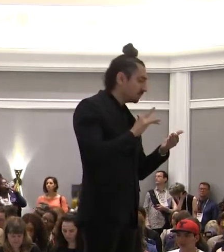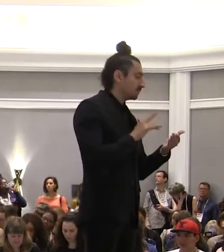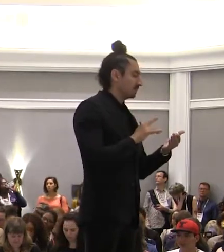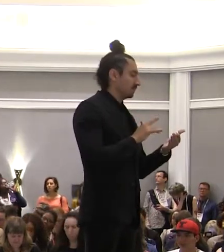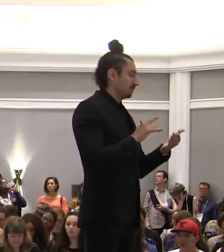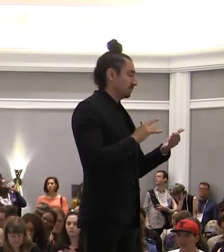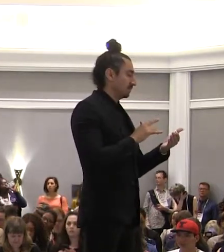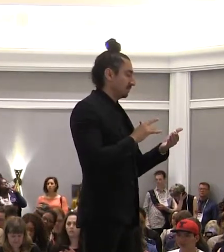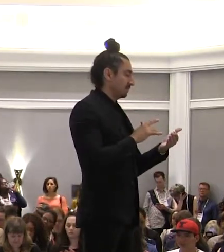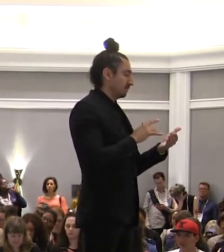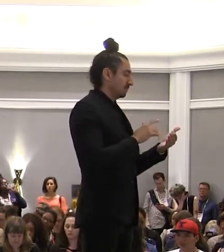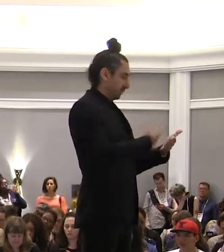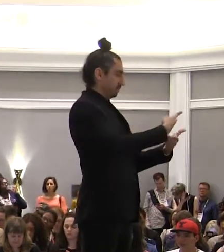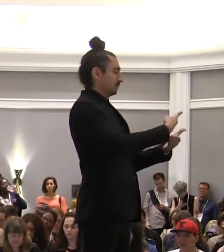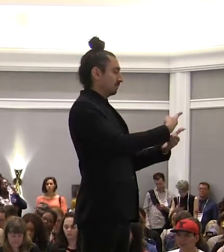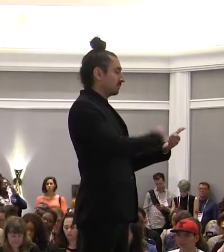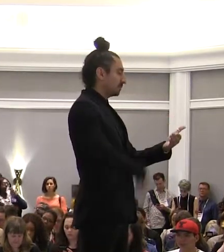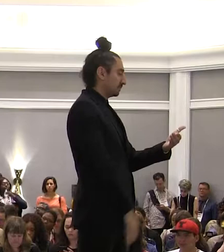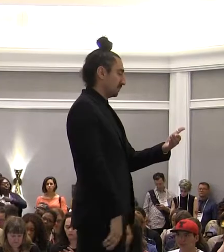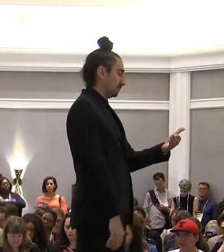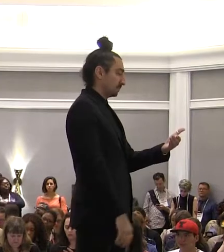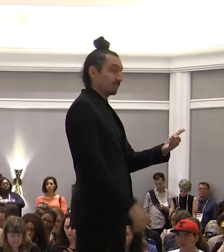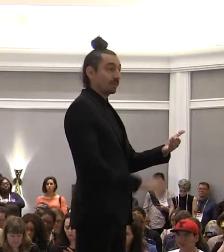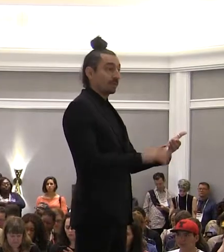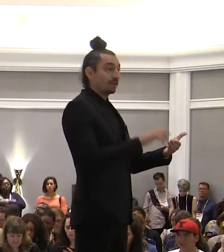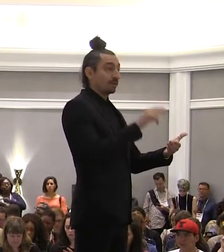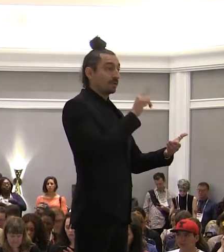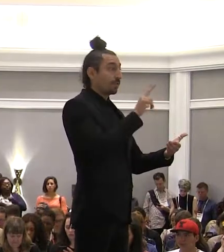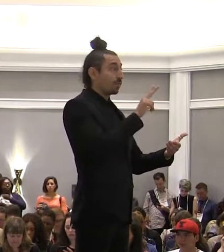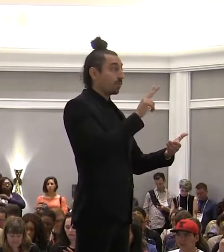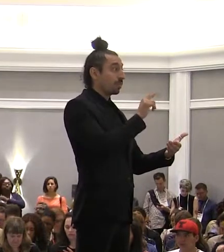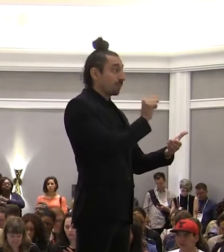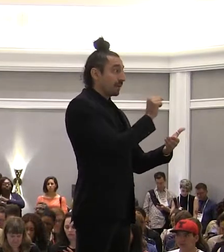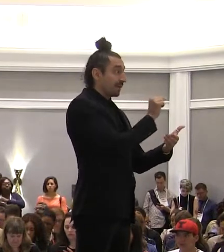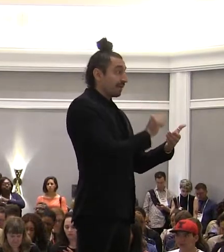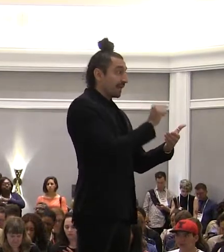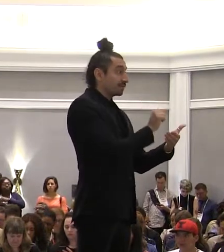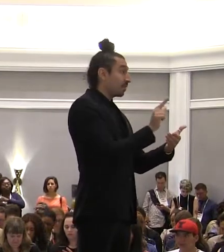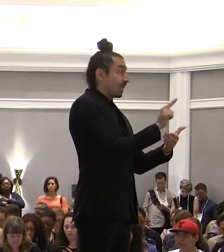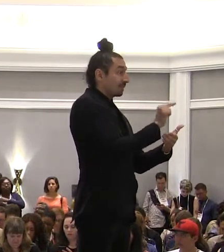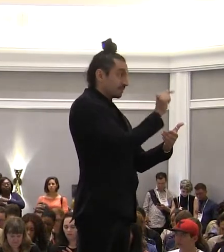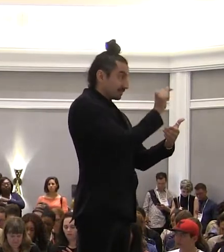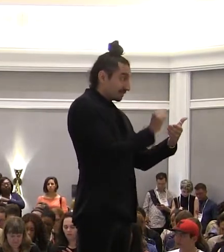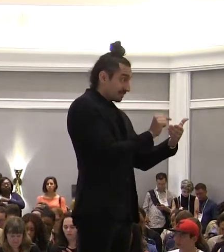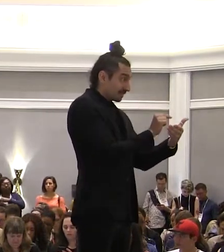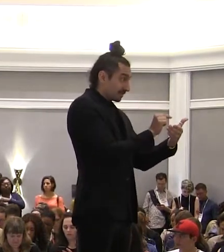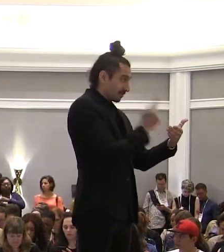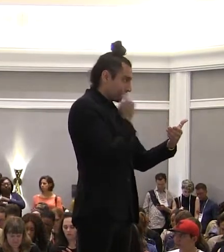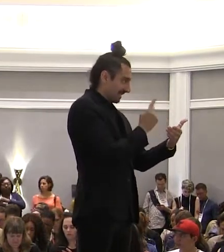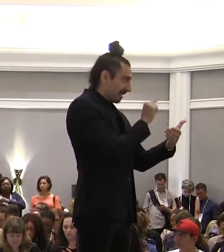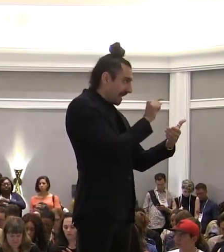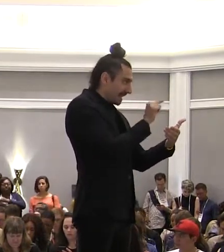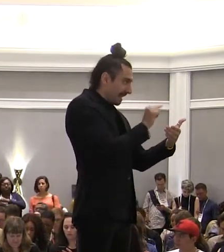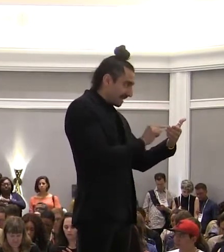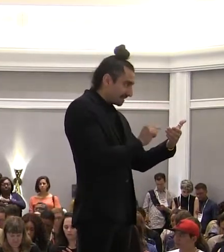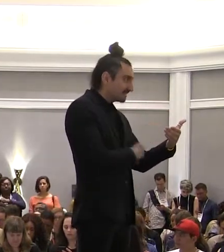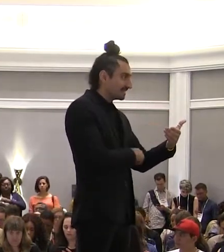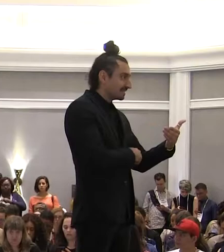look for the three little lines in the right-hand corner if you're on the home screen. You see it? Do you see it there? You don't see it? Anybody see it? Yeah!